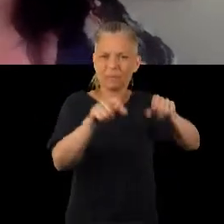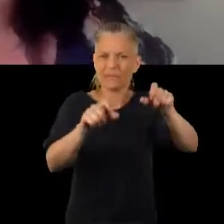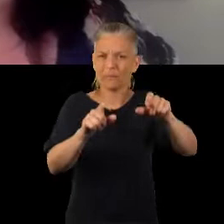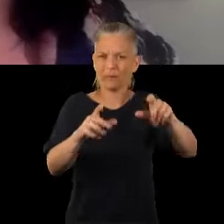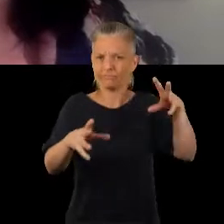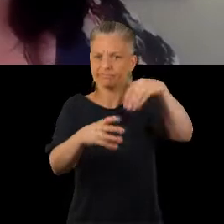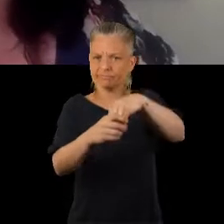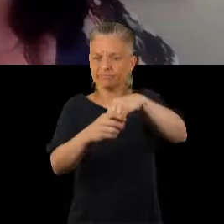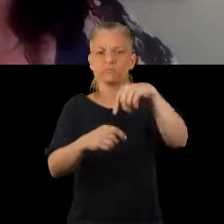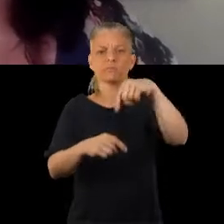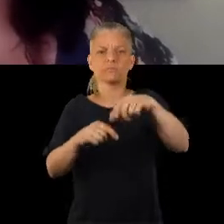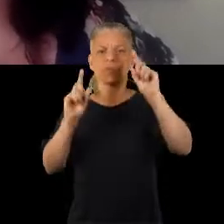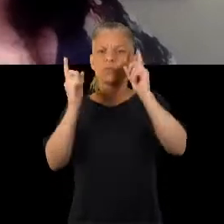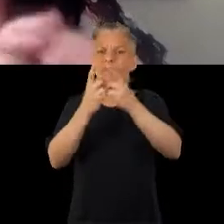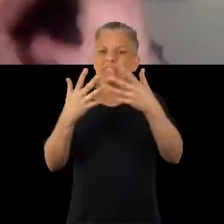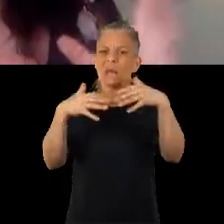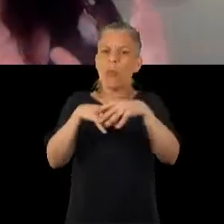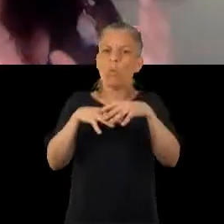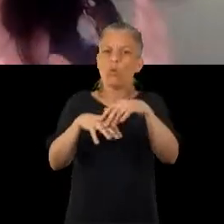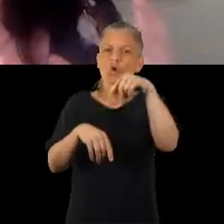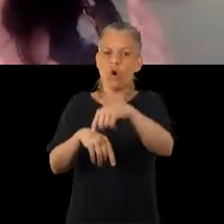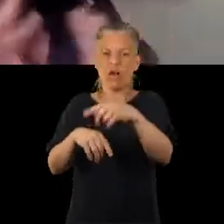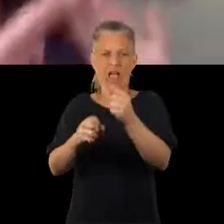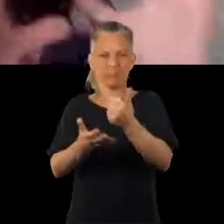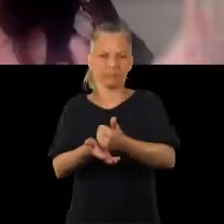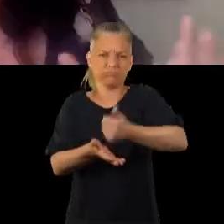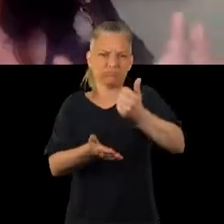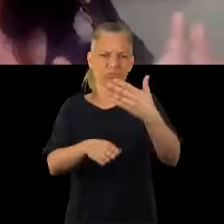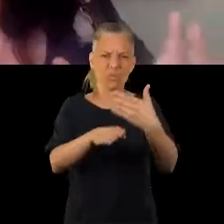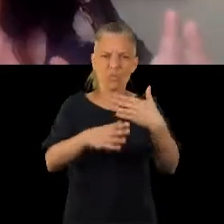like the Wildflower Alliance. And taking that and saying ‘this is what peer support is’